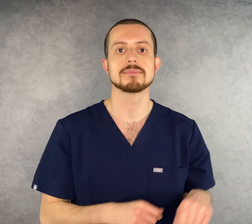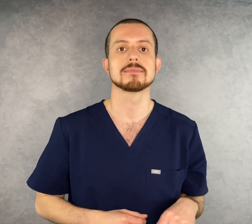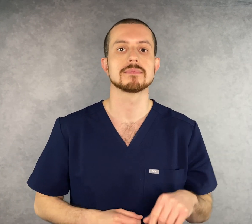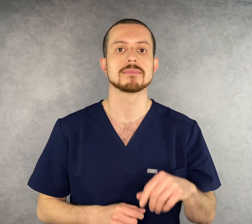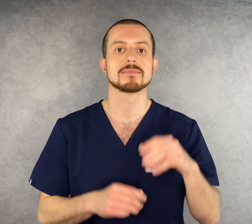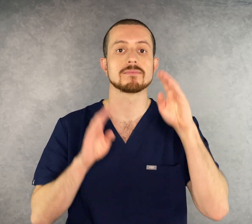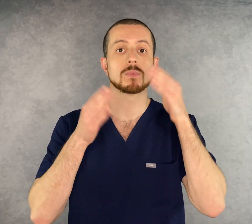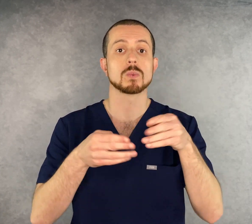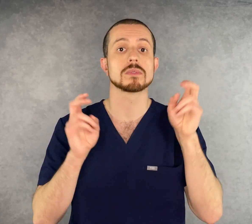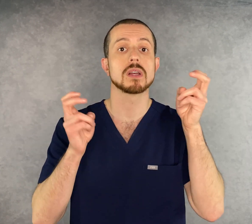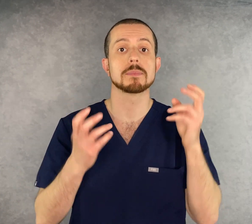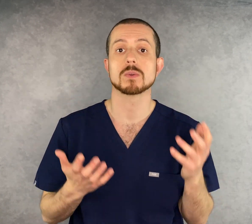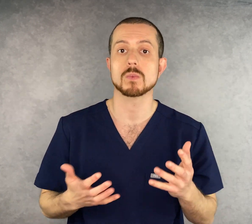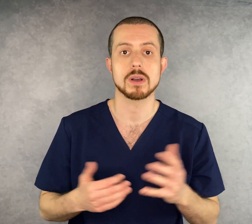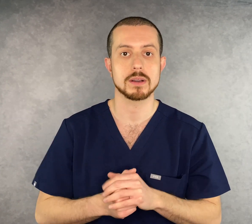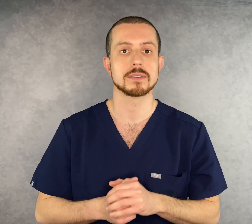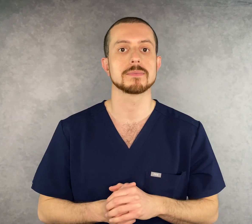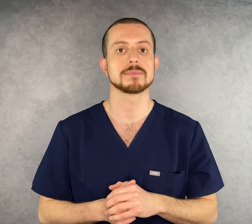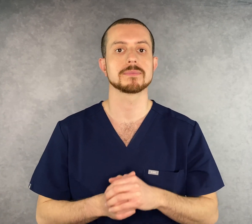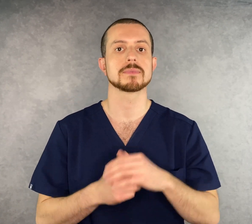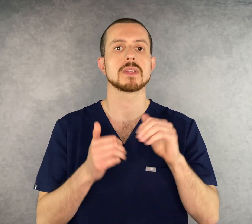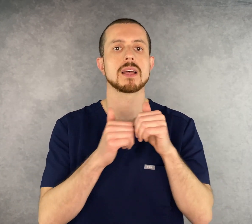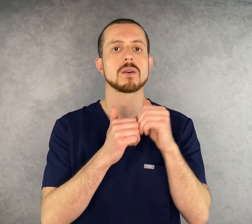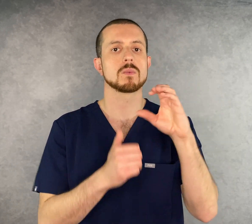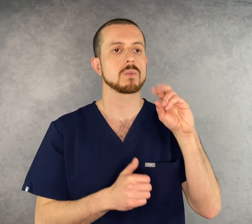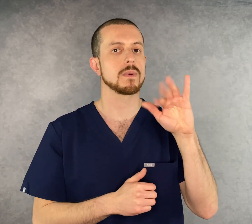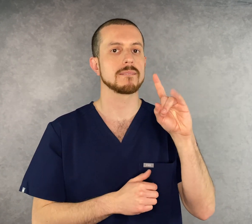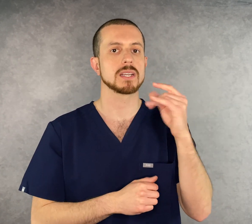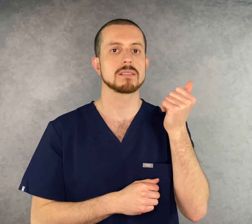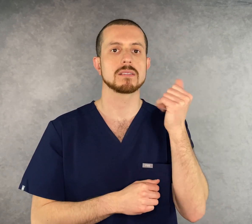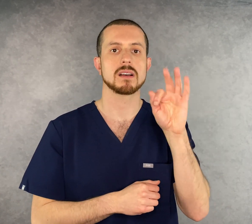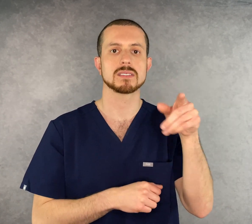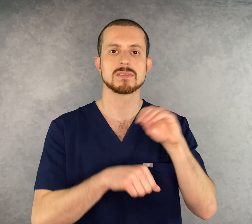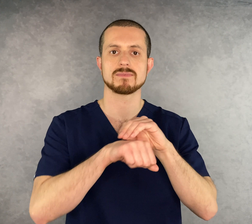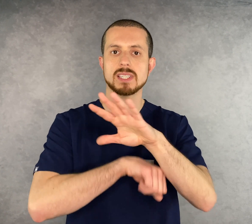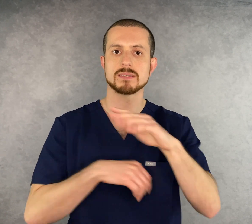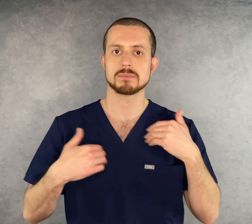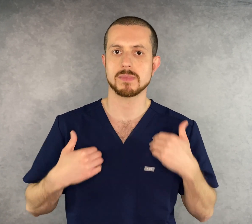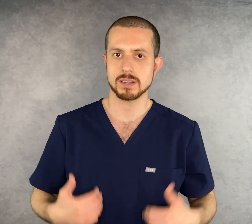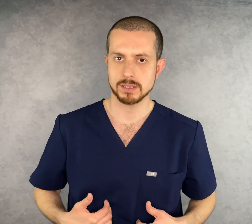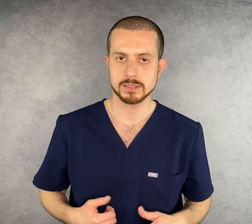that will focus on how COVID-19 affects the body,